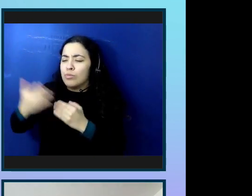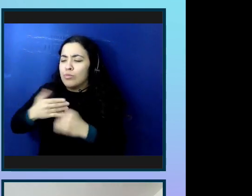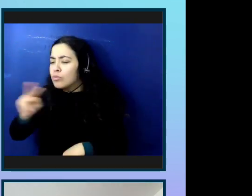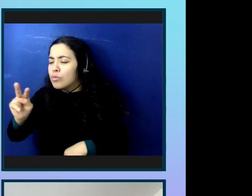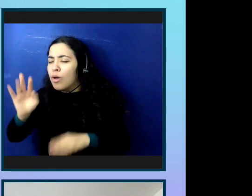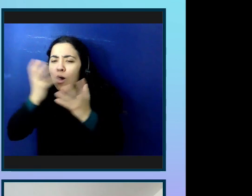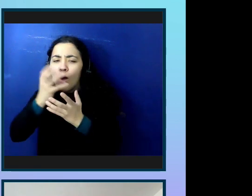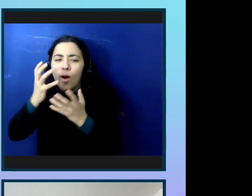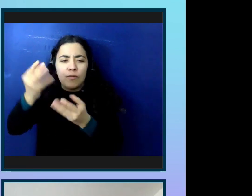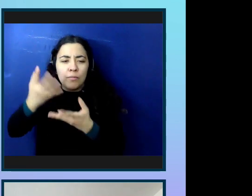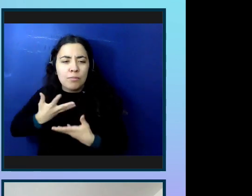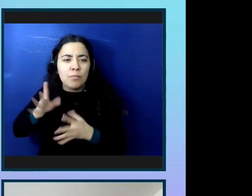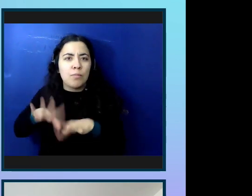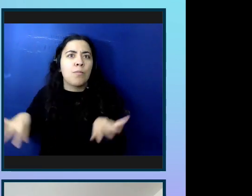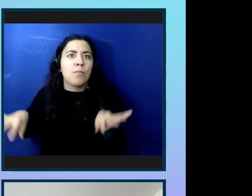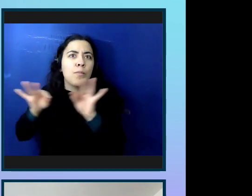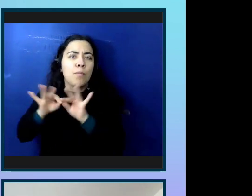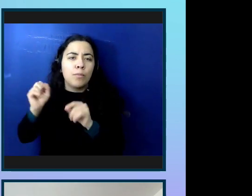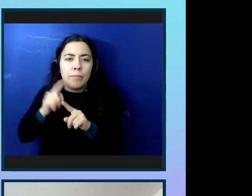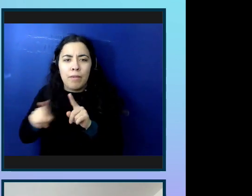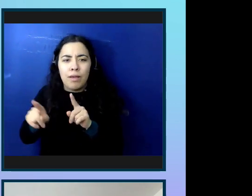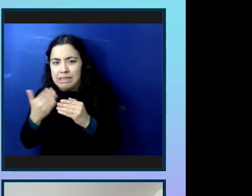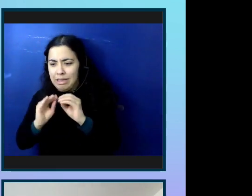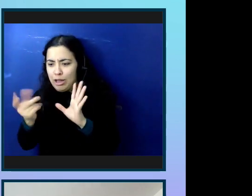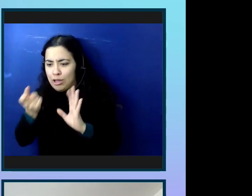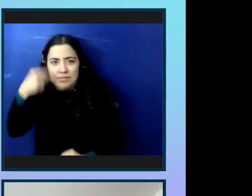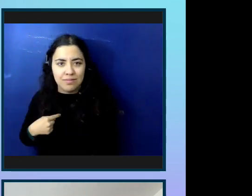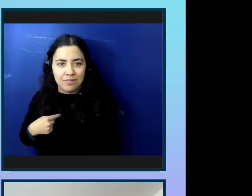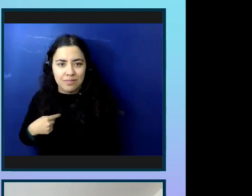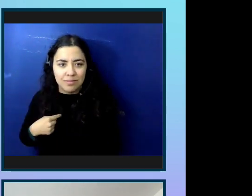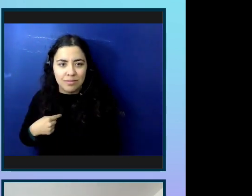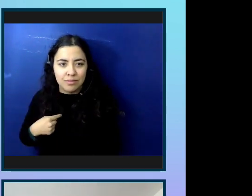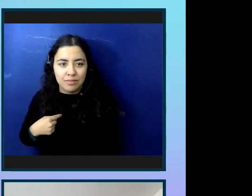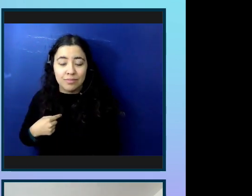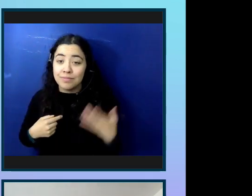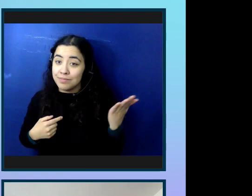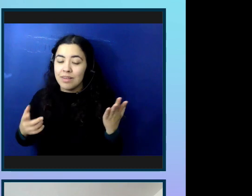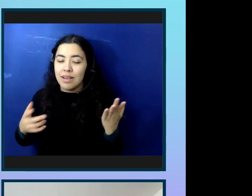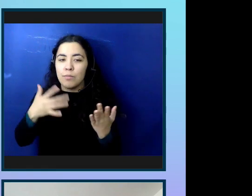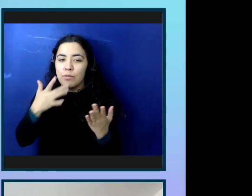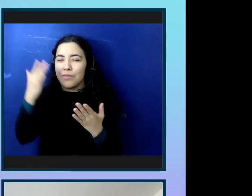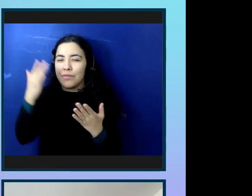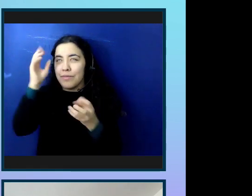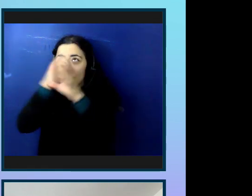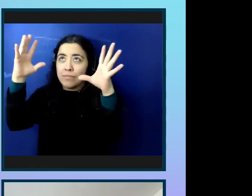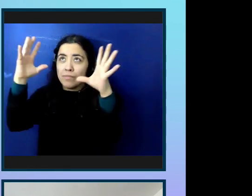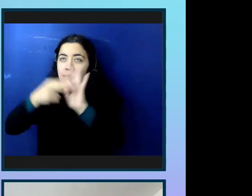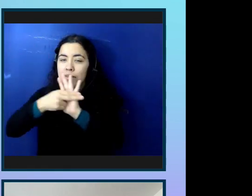but also straightforward way to understand it. This is the way I like to think of labeling icons. I know that when we come across icons